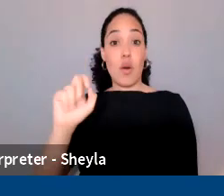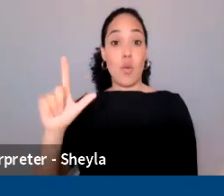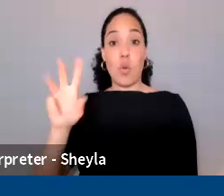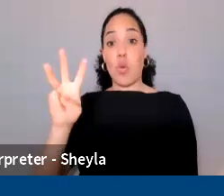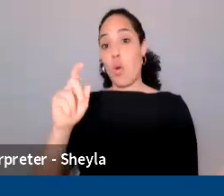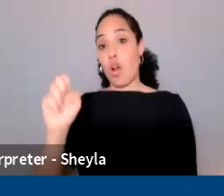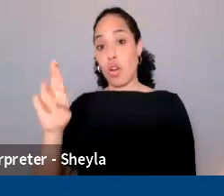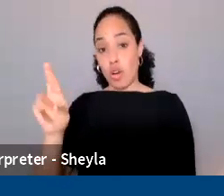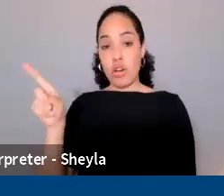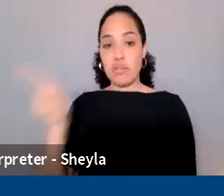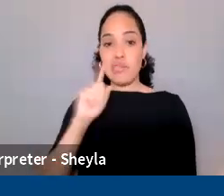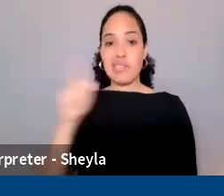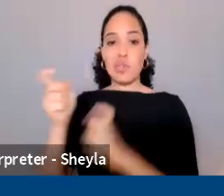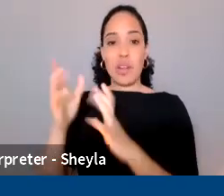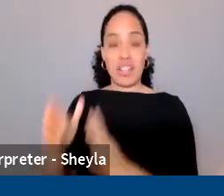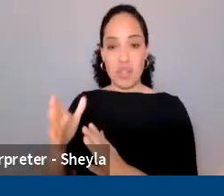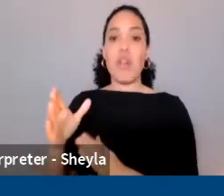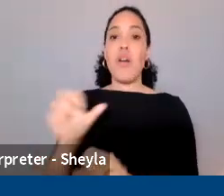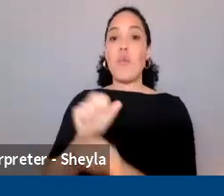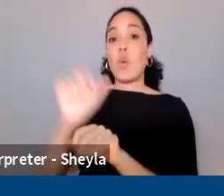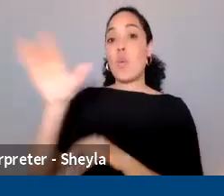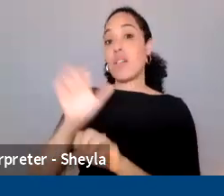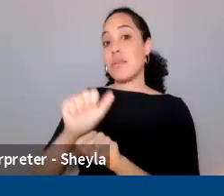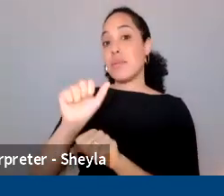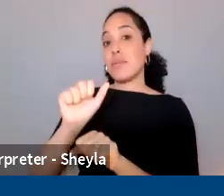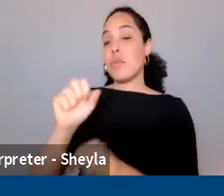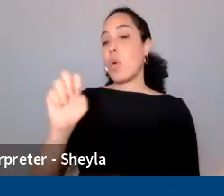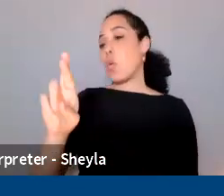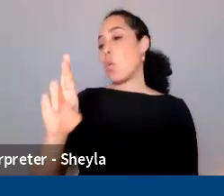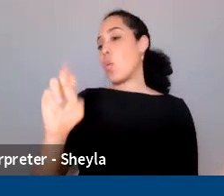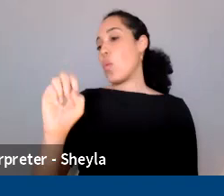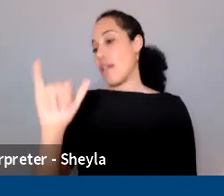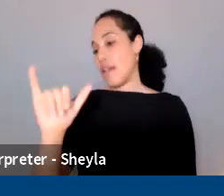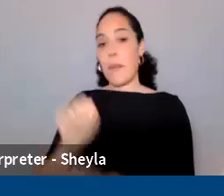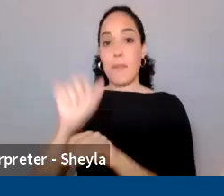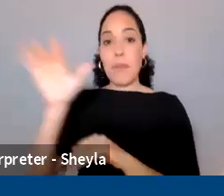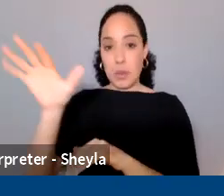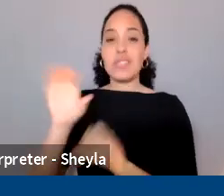Insurance Association covering rebuilding and permitting we have Eric Frye the chief building